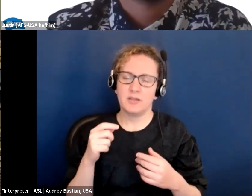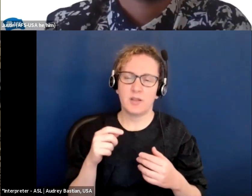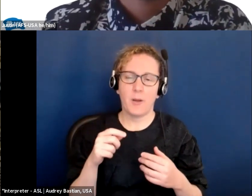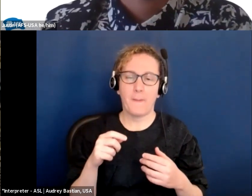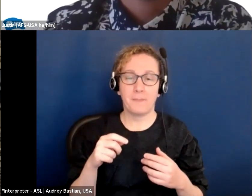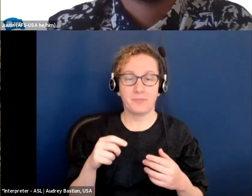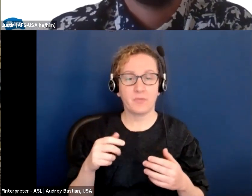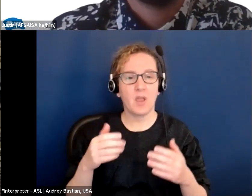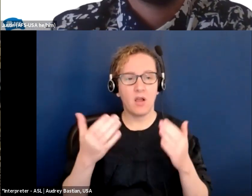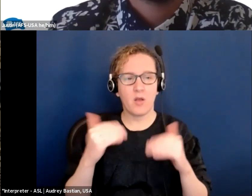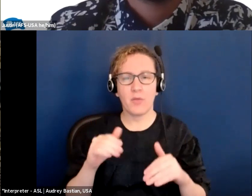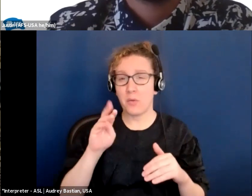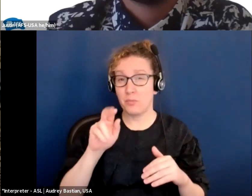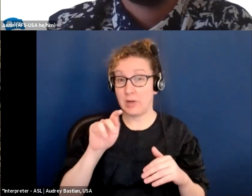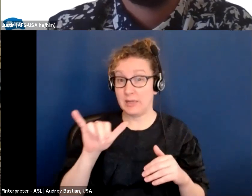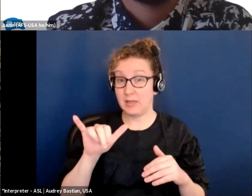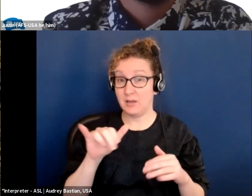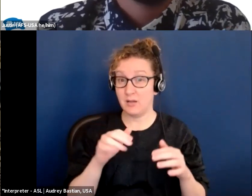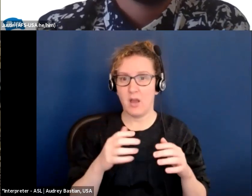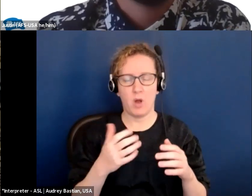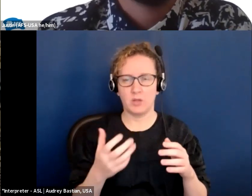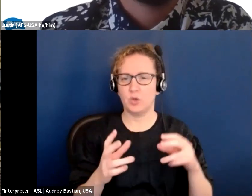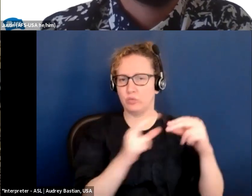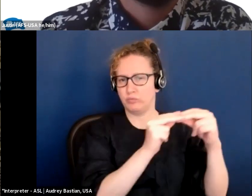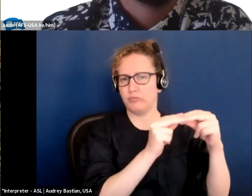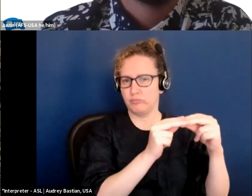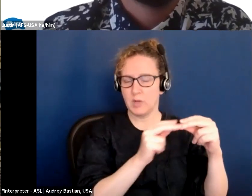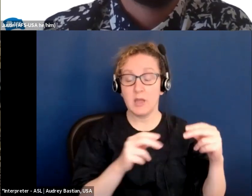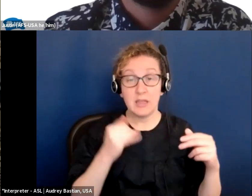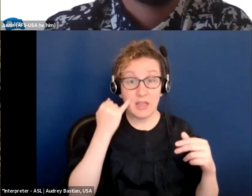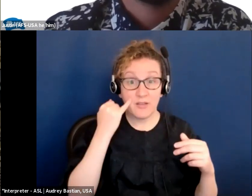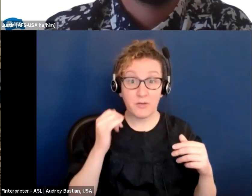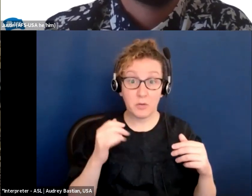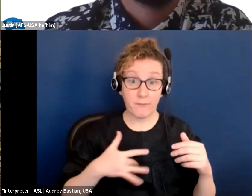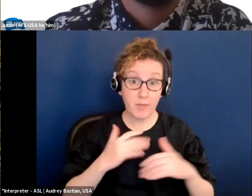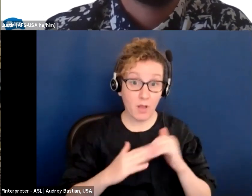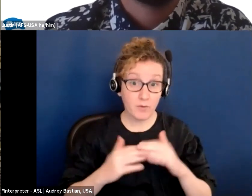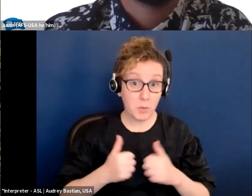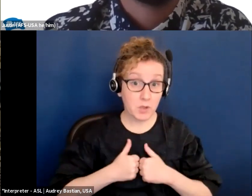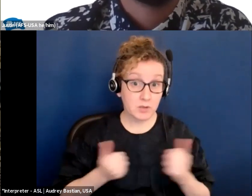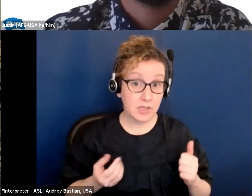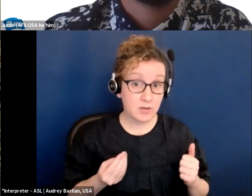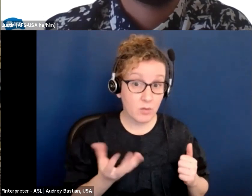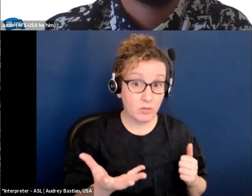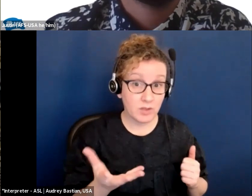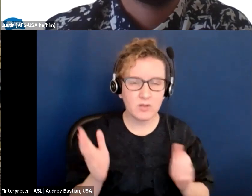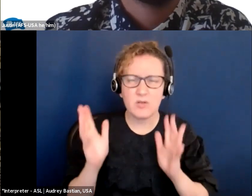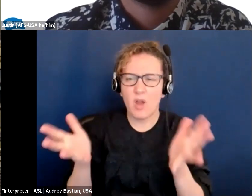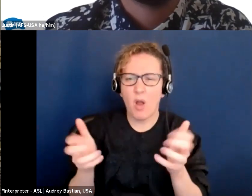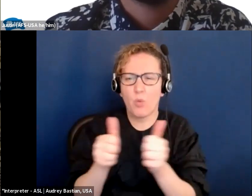feel comfortable disclosing, talk to the provider that you are working with whether it's ISA, World Learning